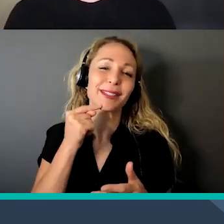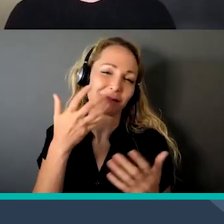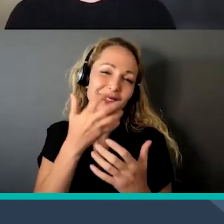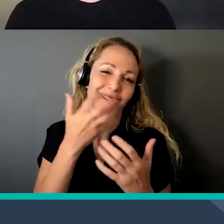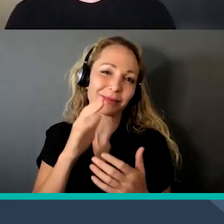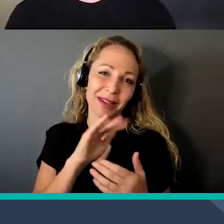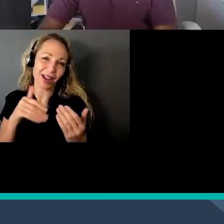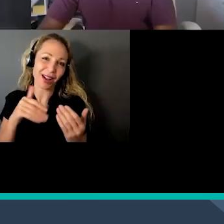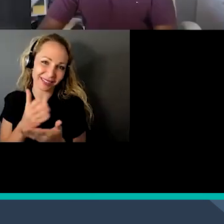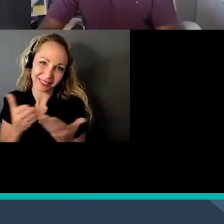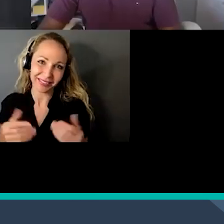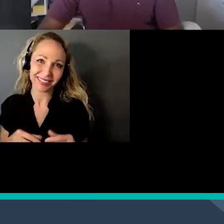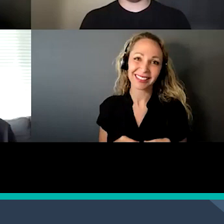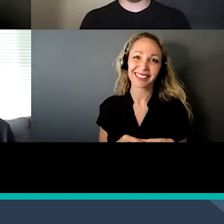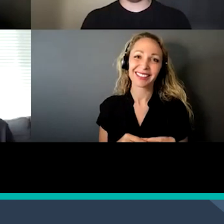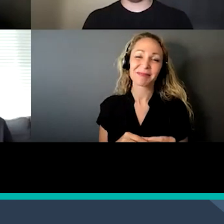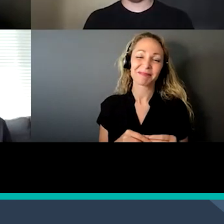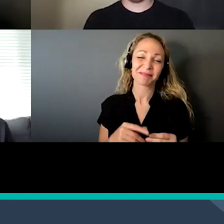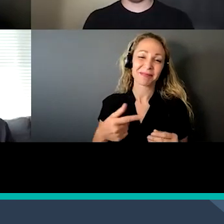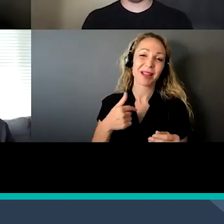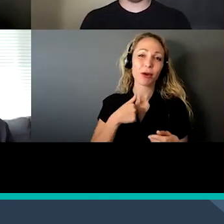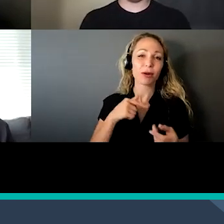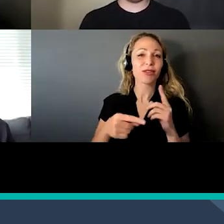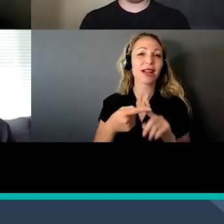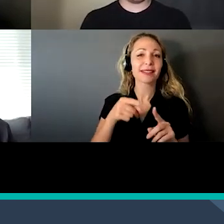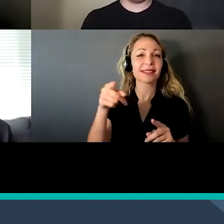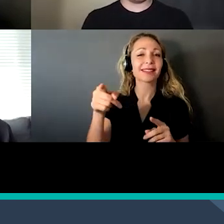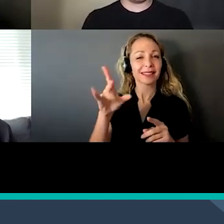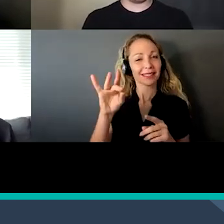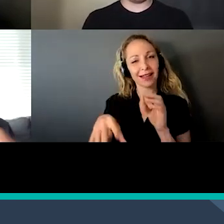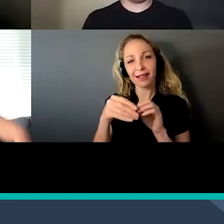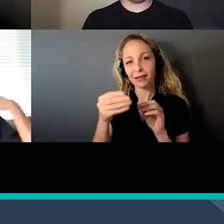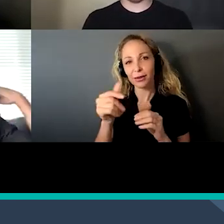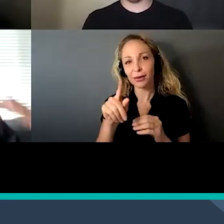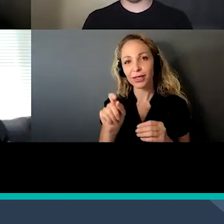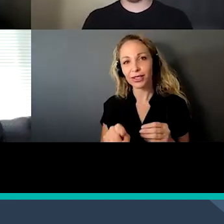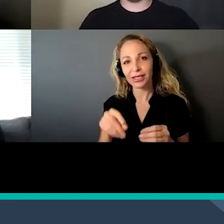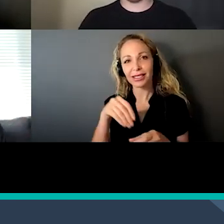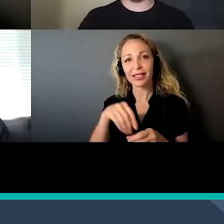OUR FRIENDS HAVE ADDED A FEW QUESTIONS IN THE Q & A. AND GET STARTED RIGHT AWAY ON THAT.